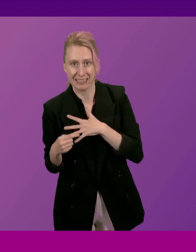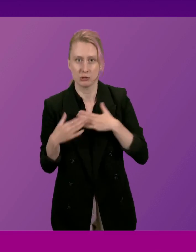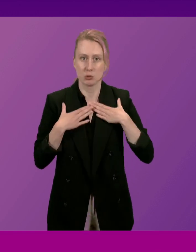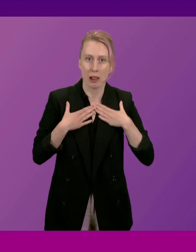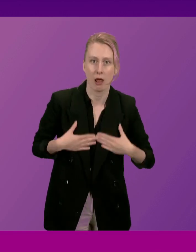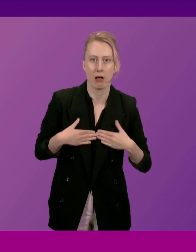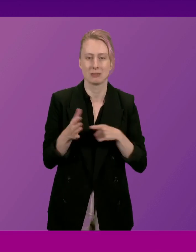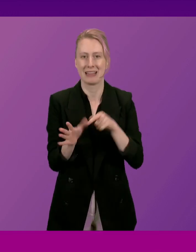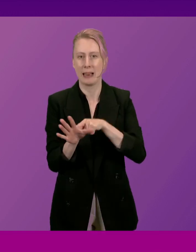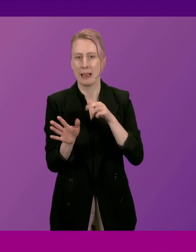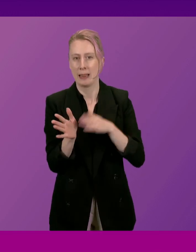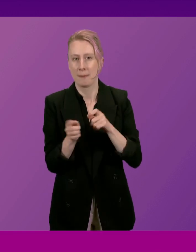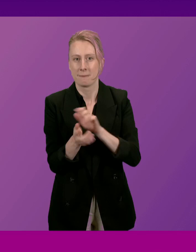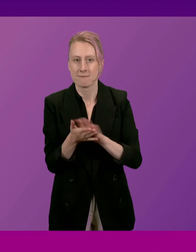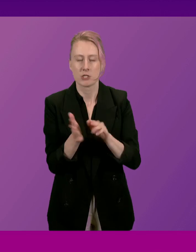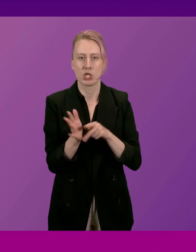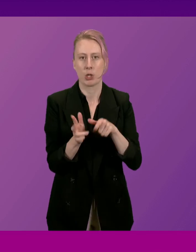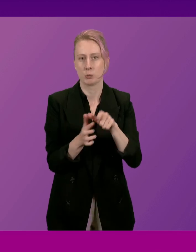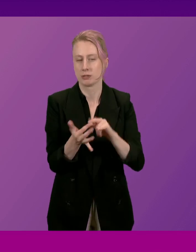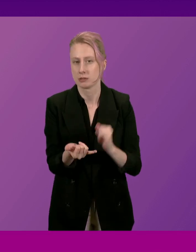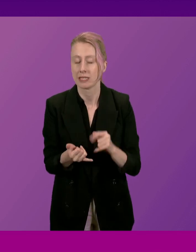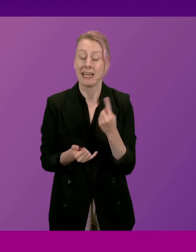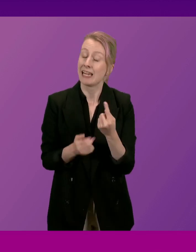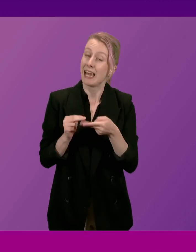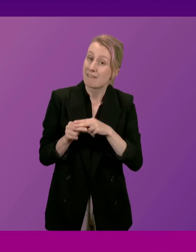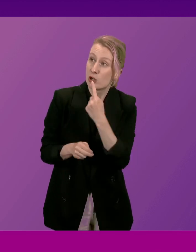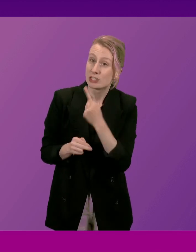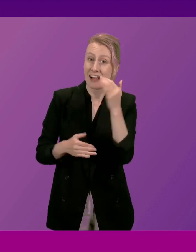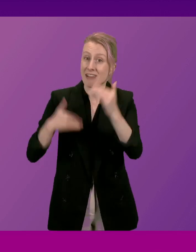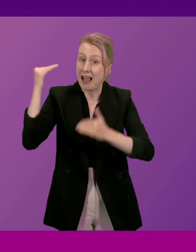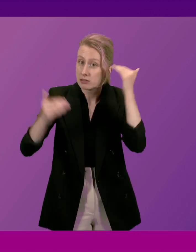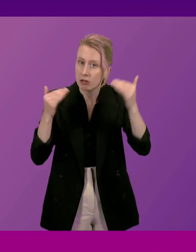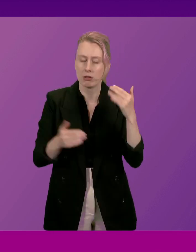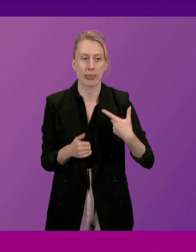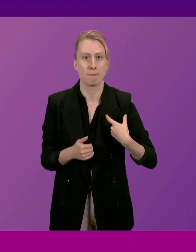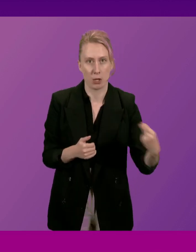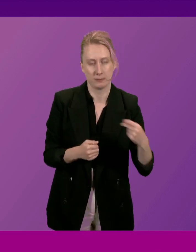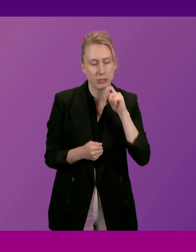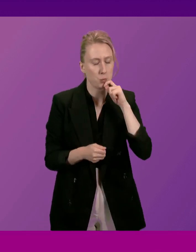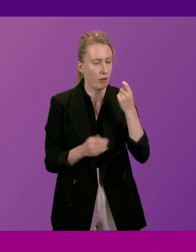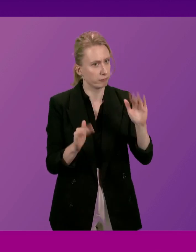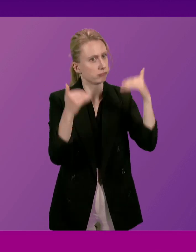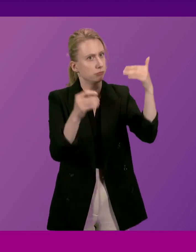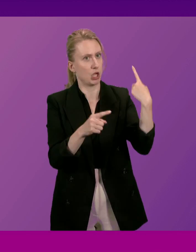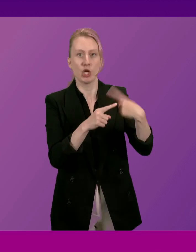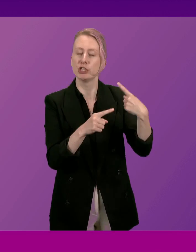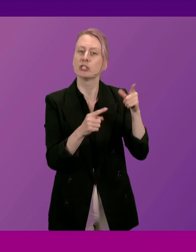nodes. If she had been an adult, the biopsy would have been urgent, but it was downgraded because